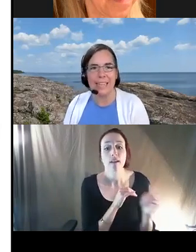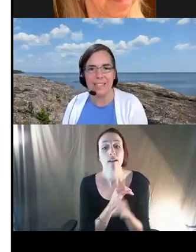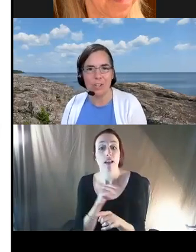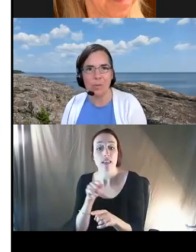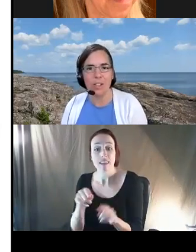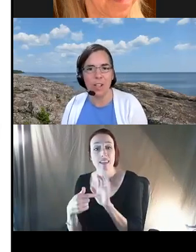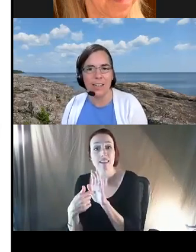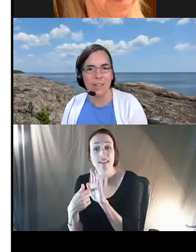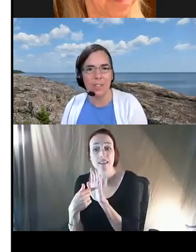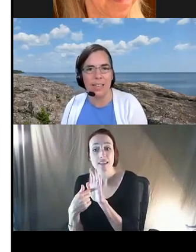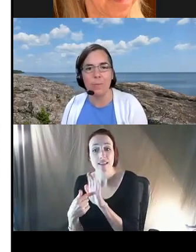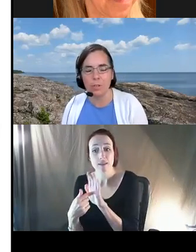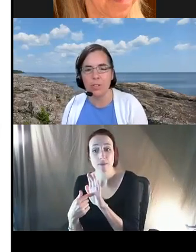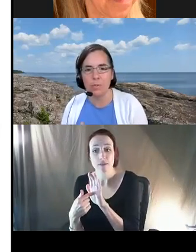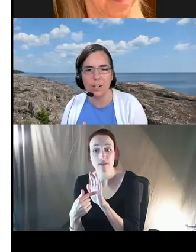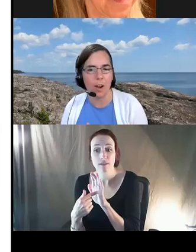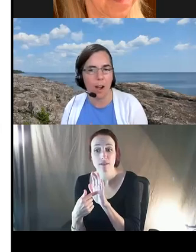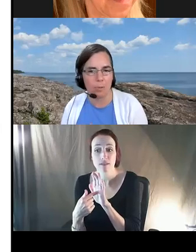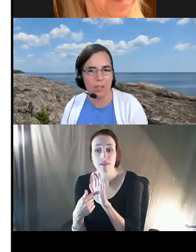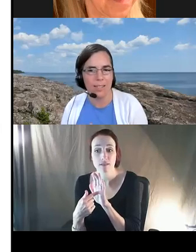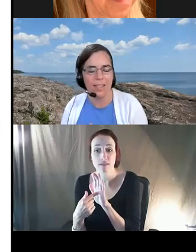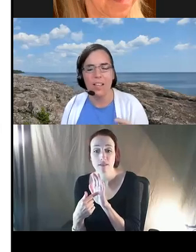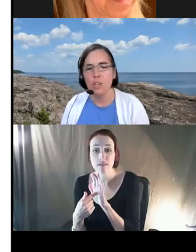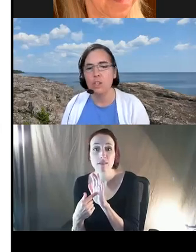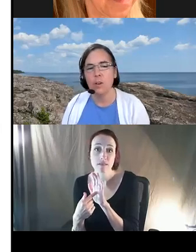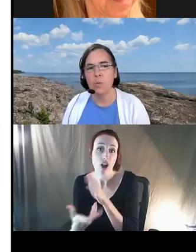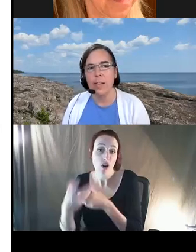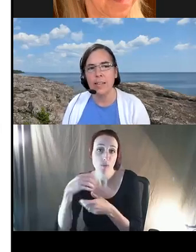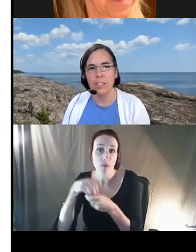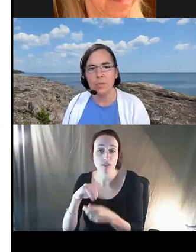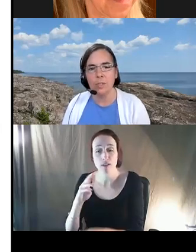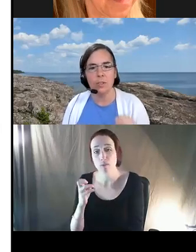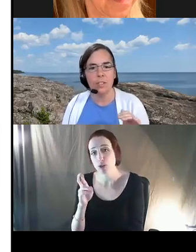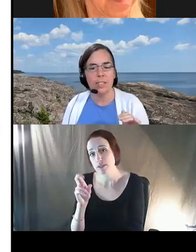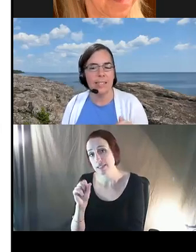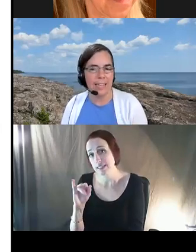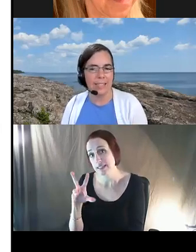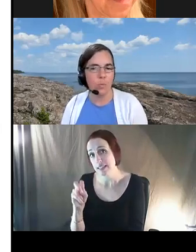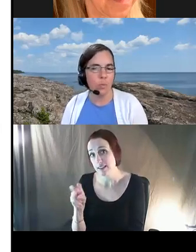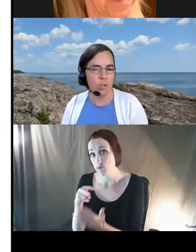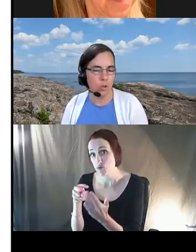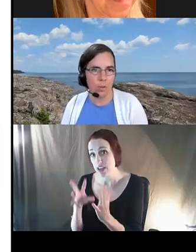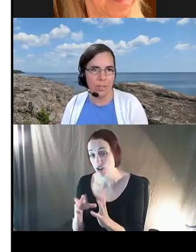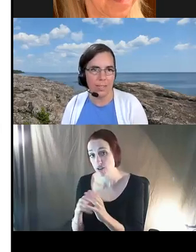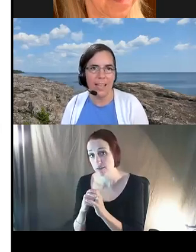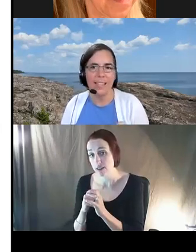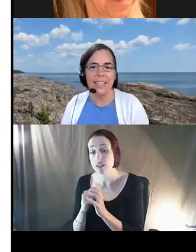into a lot of the Immersive Reader options. So, when a user selects the word "tools," they can